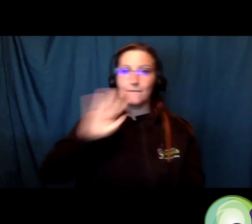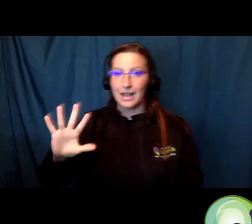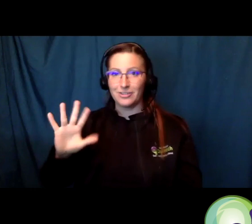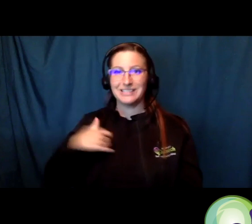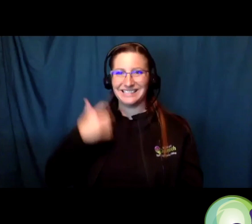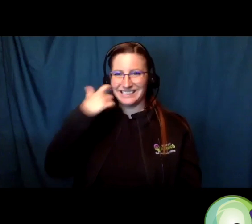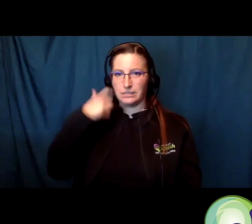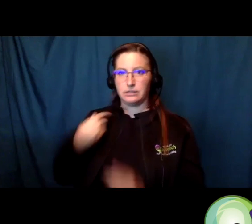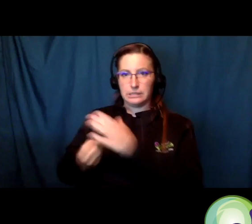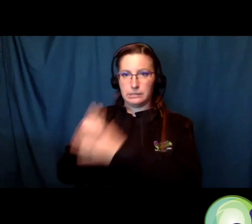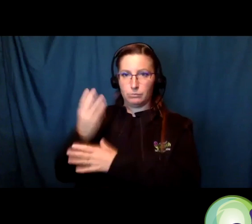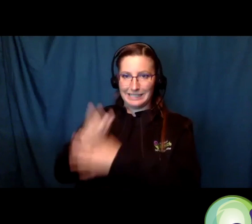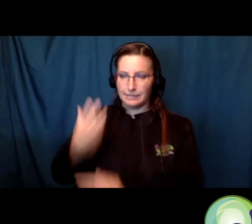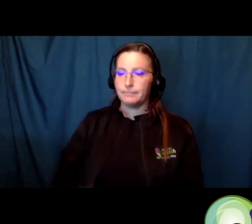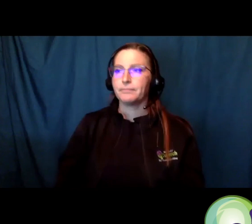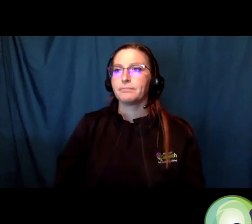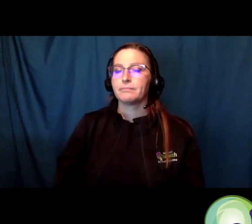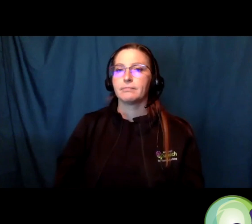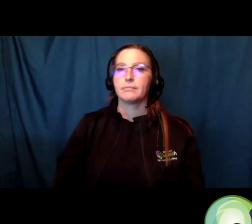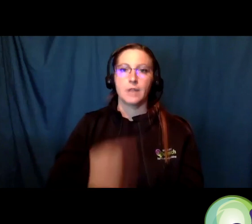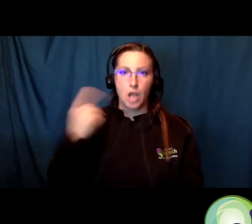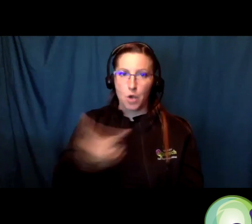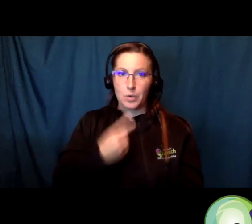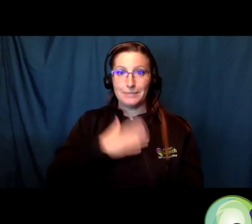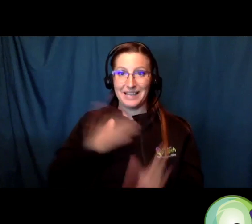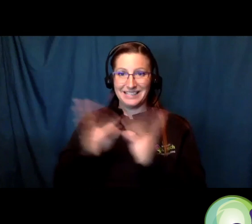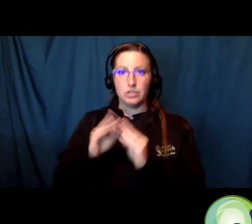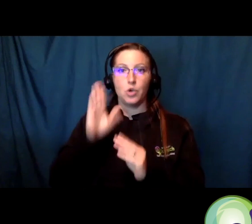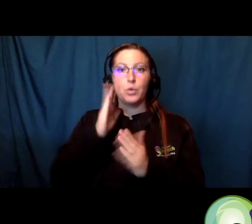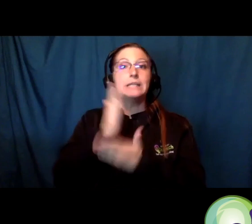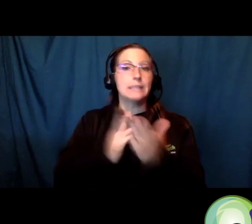and I always did in my session..we would do some listening skills I used google